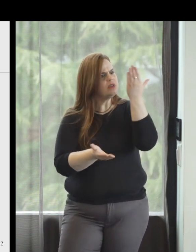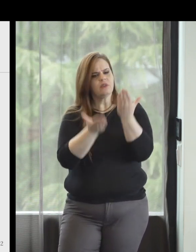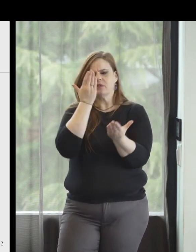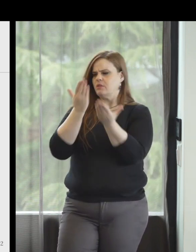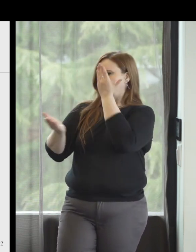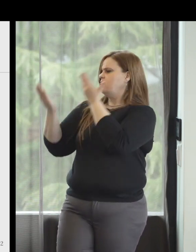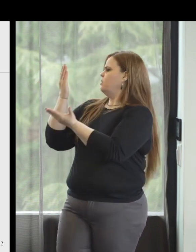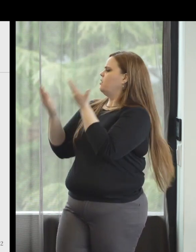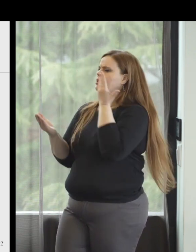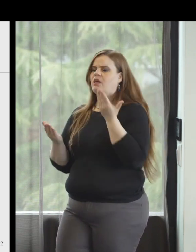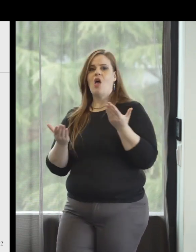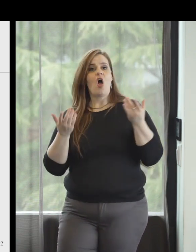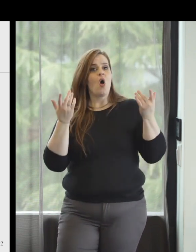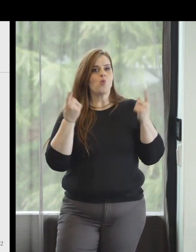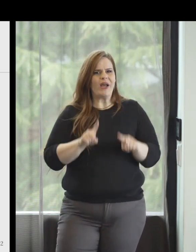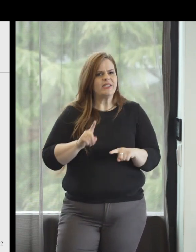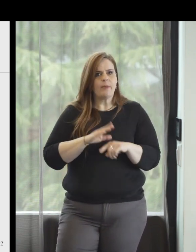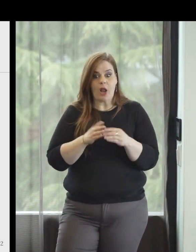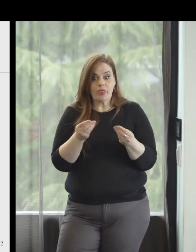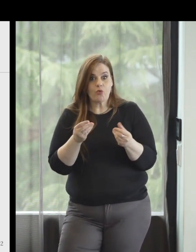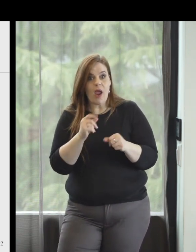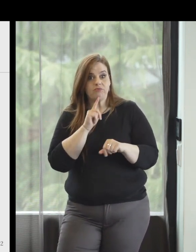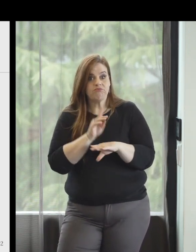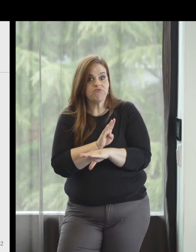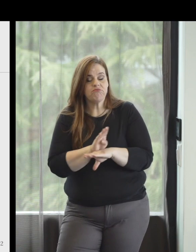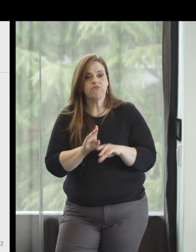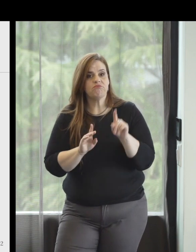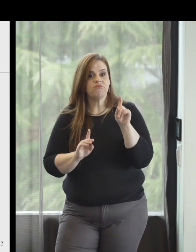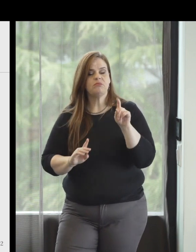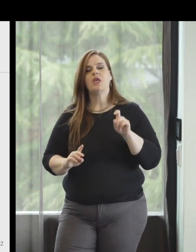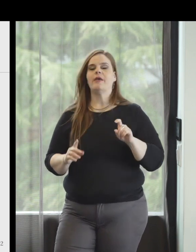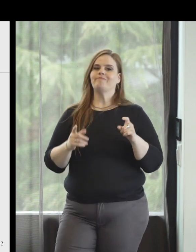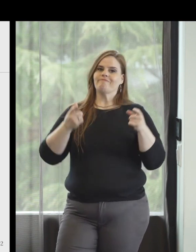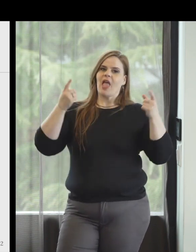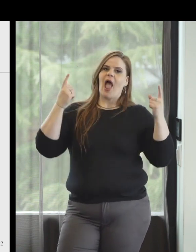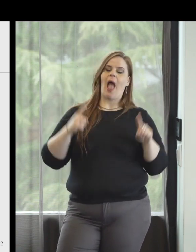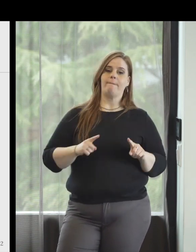it turned out that people on average do two hours of